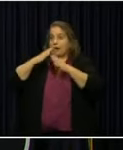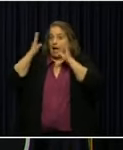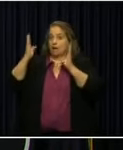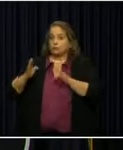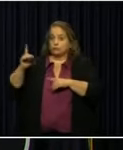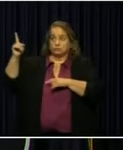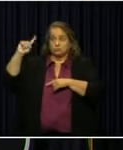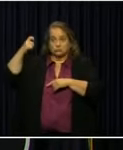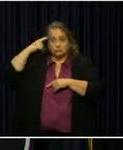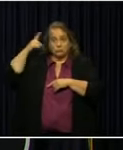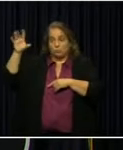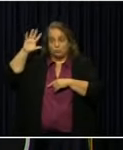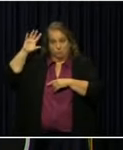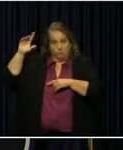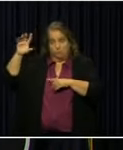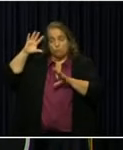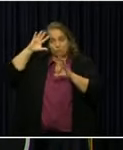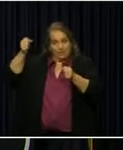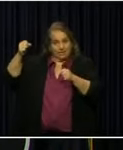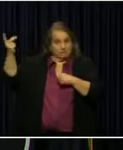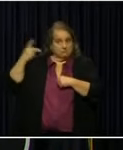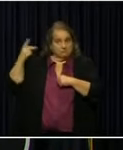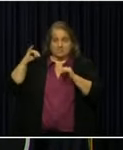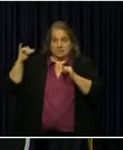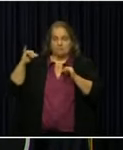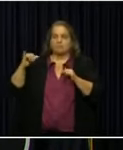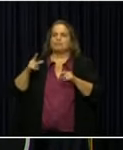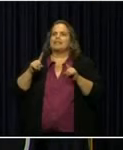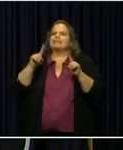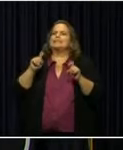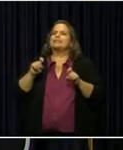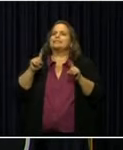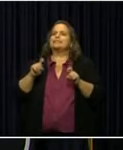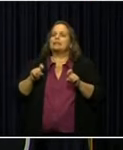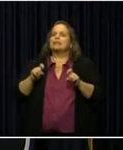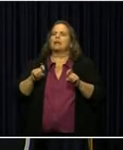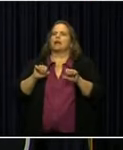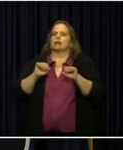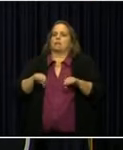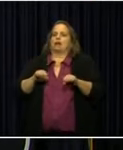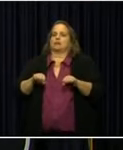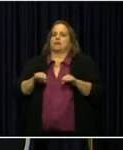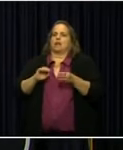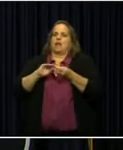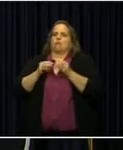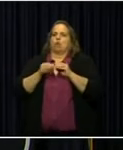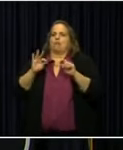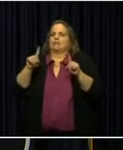SIGNIFICANTLY CHANGED BECAUSE OF GRAVITY DIAGNOSTICS, UofL, UK, SOLARIS AND A NUMBER OF OTHERS